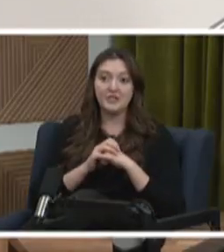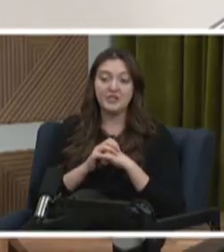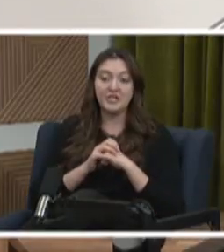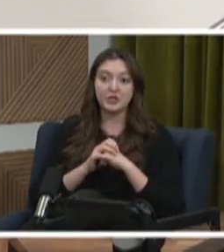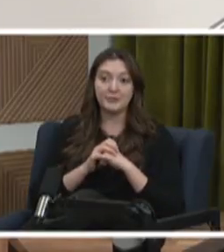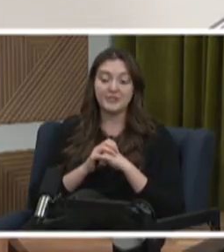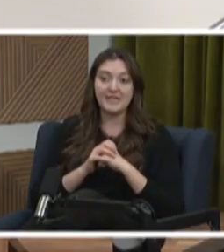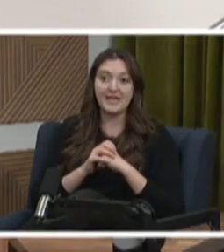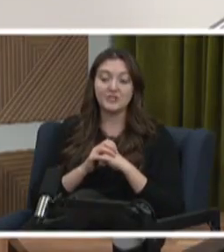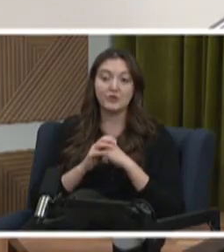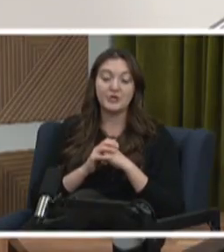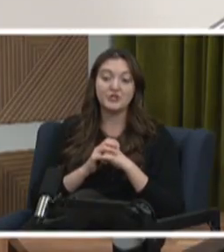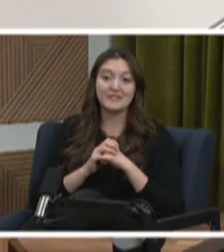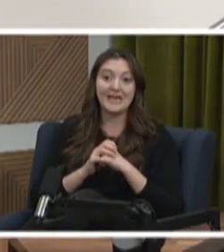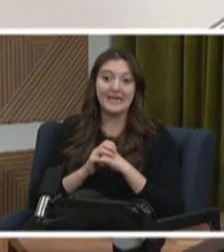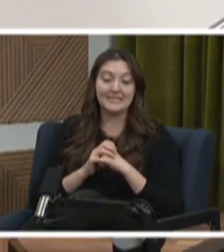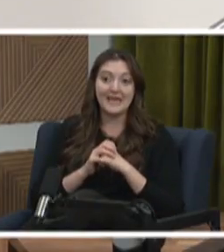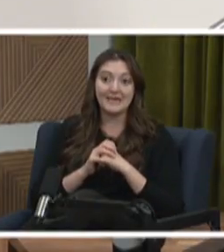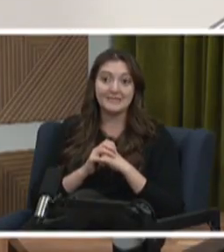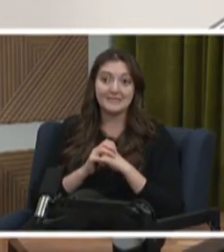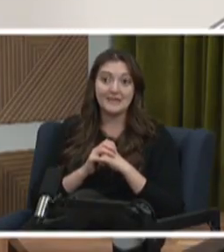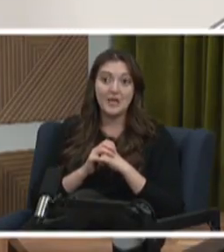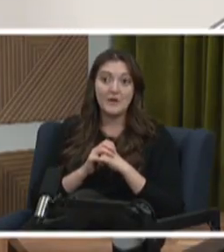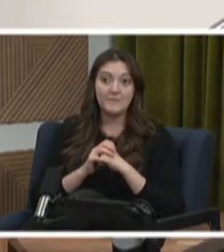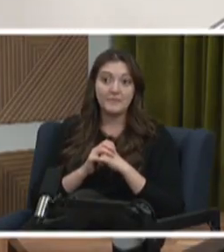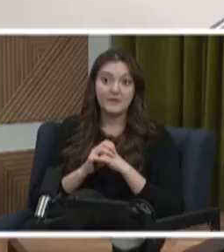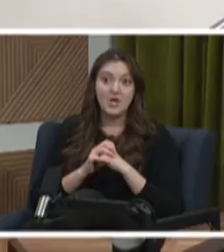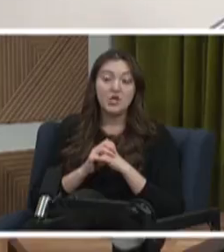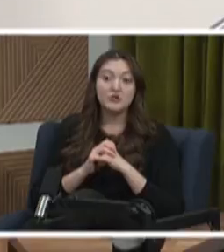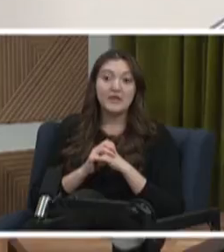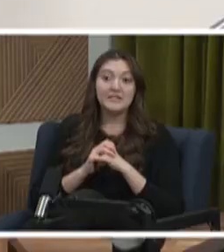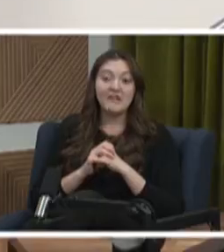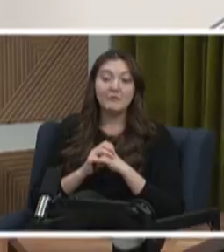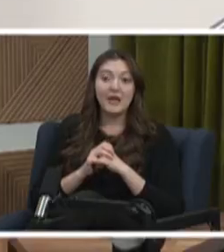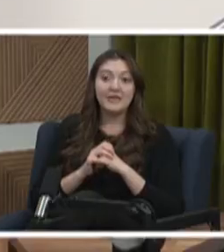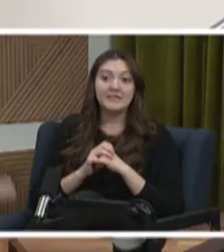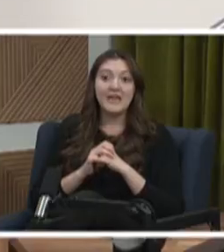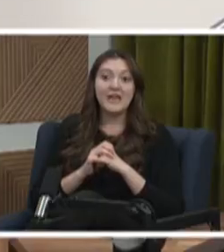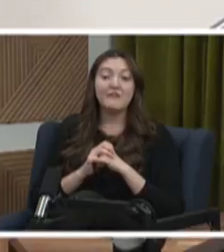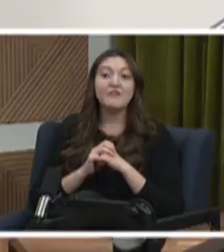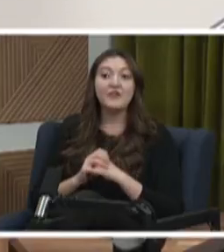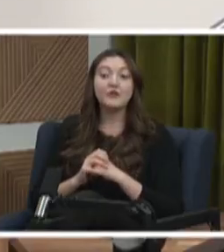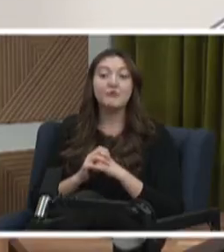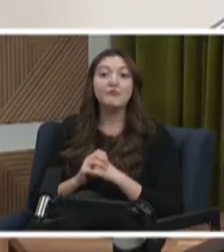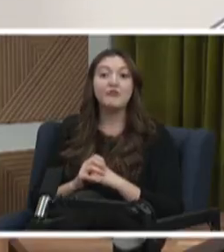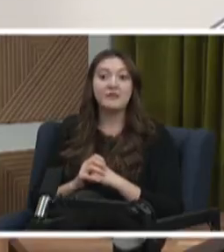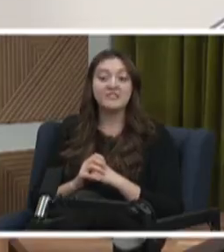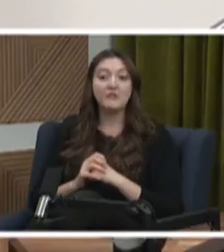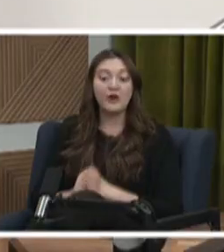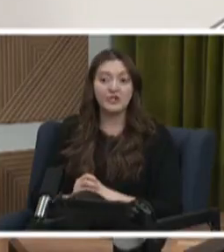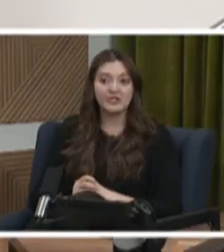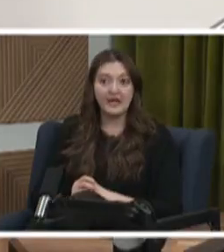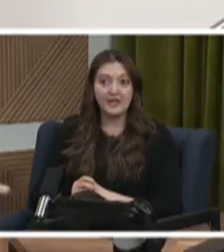in the interpreter's hands or the person who's signings hands. So that the deaf-blind can feel the movements of what you're signing.